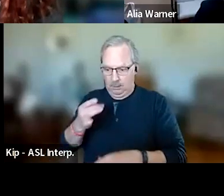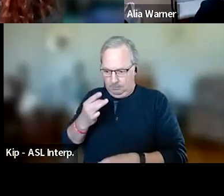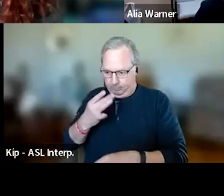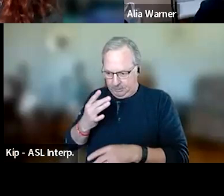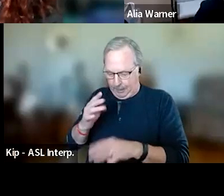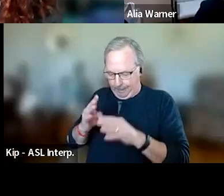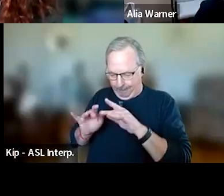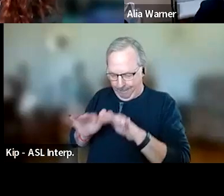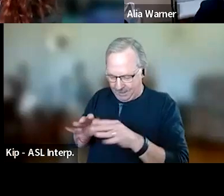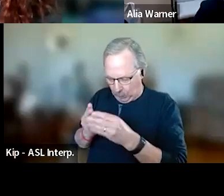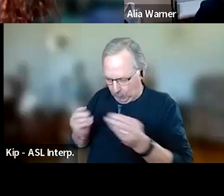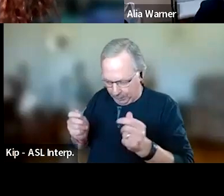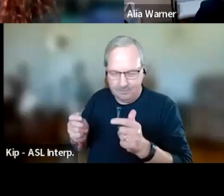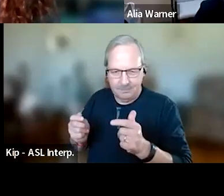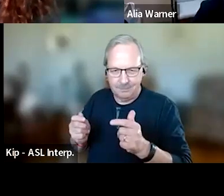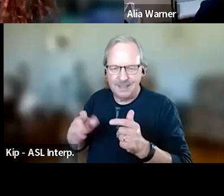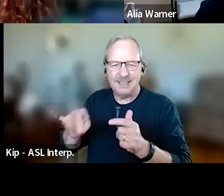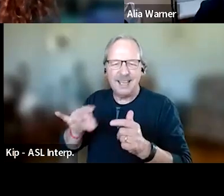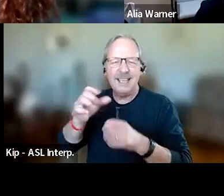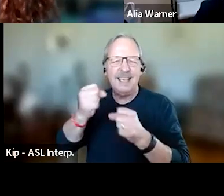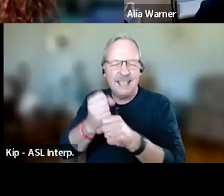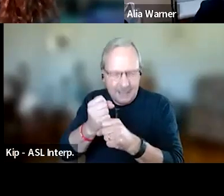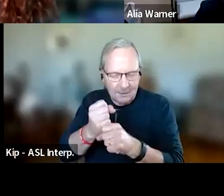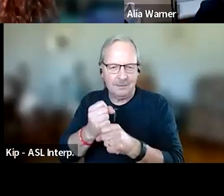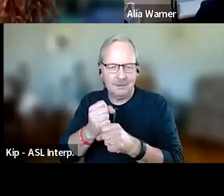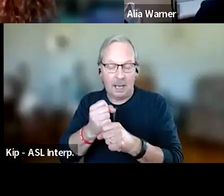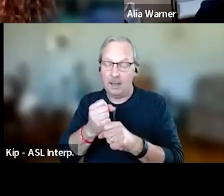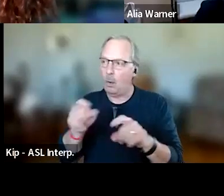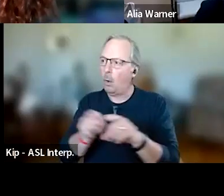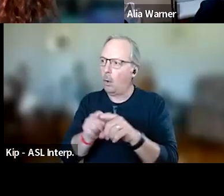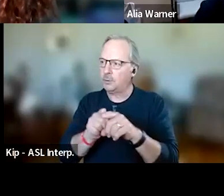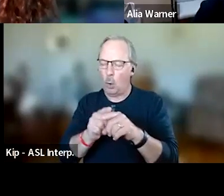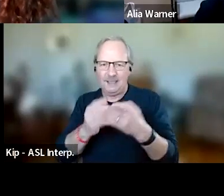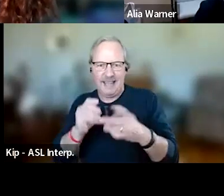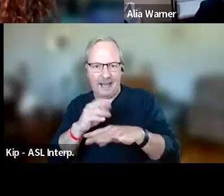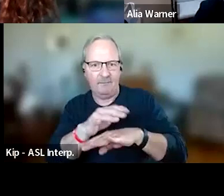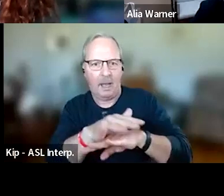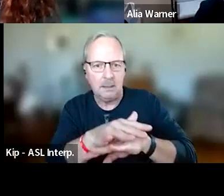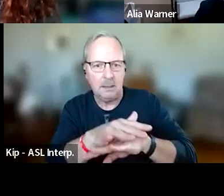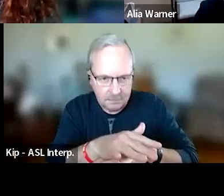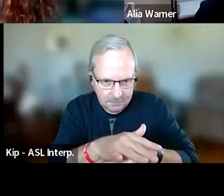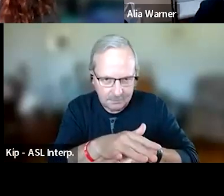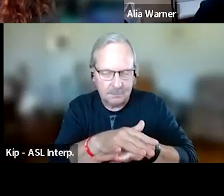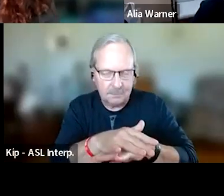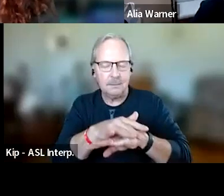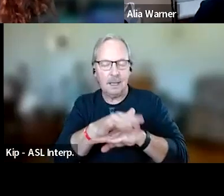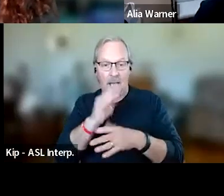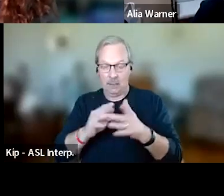there's all kinds of amazing, unbelievable side effects and so on and so forth. For someone in that kind of state